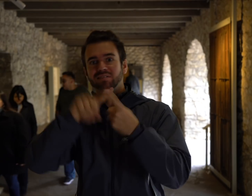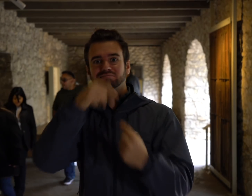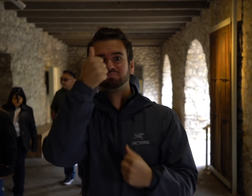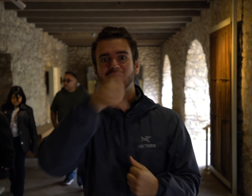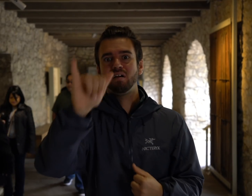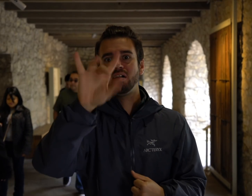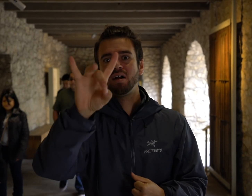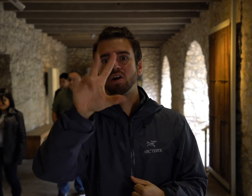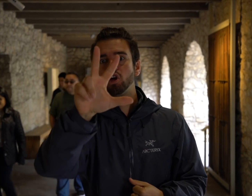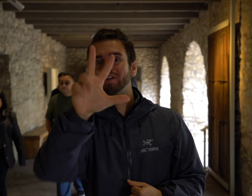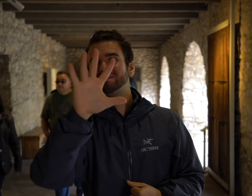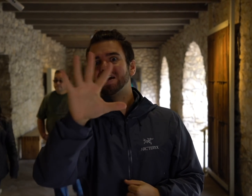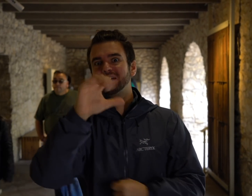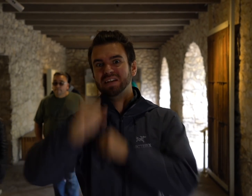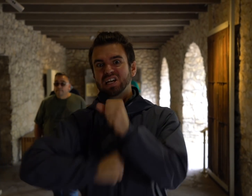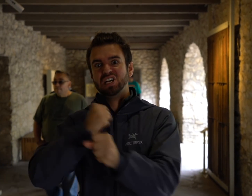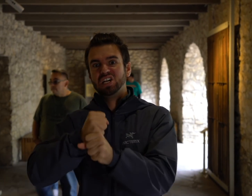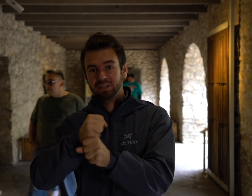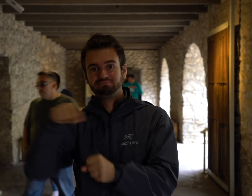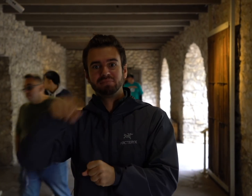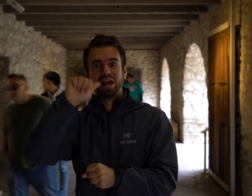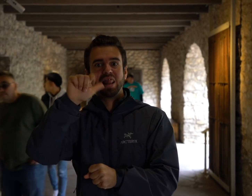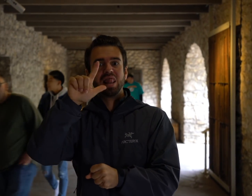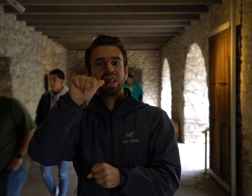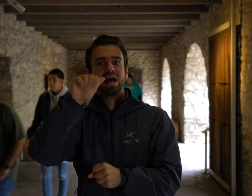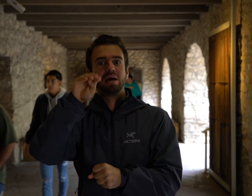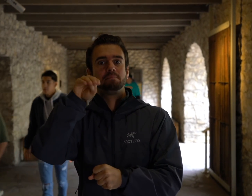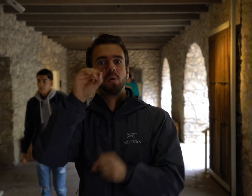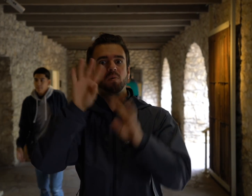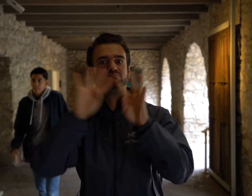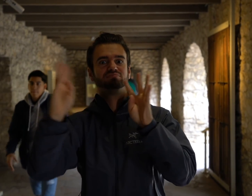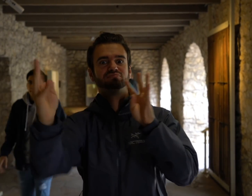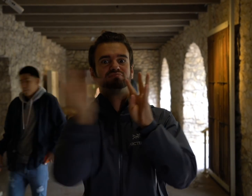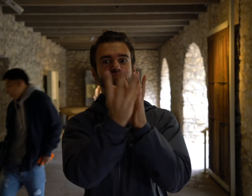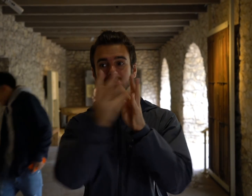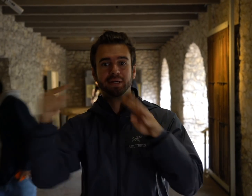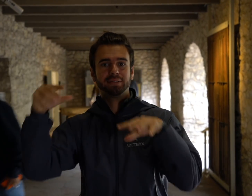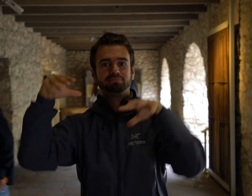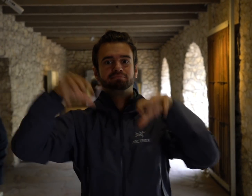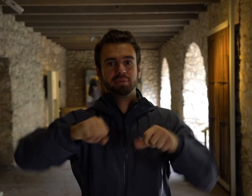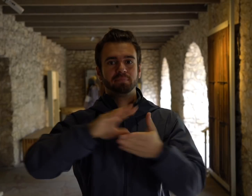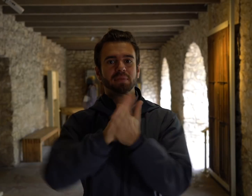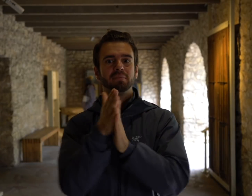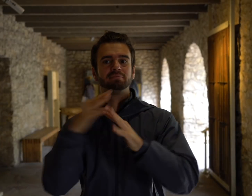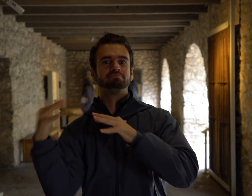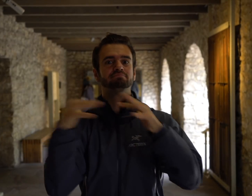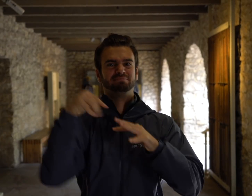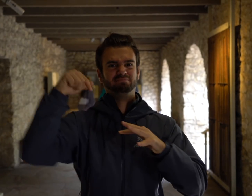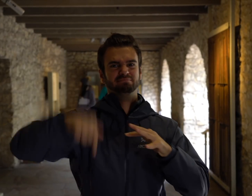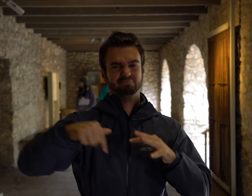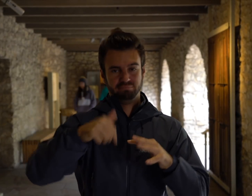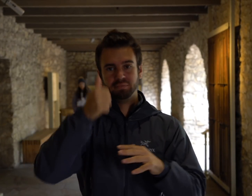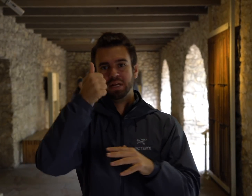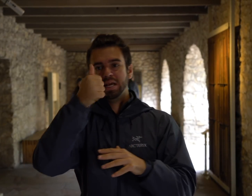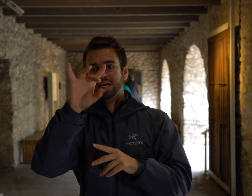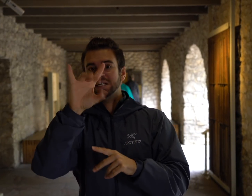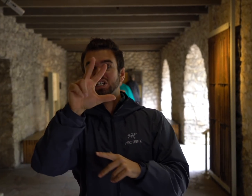In 1835, the Alamo was taken as the fort for battling against Mexico's soldiers.